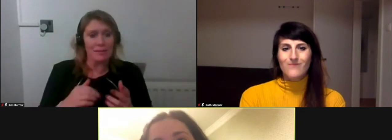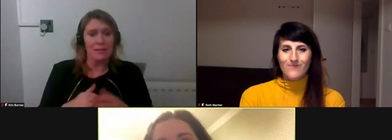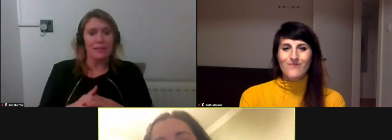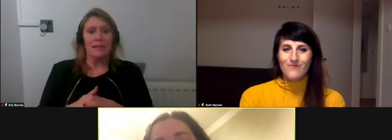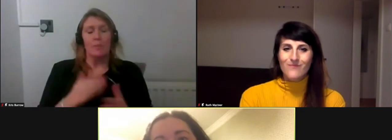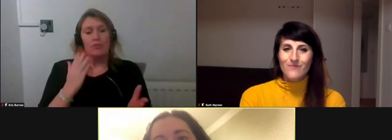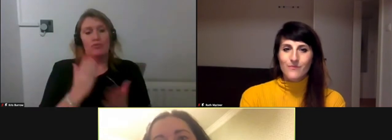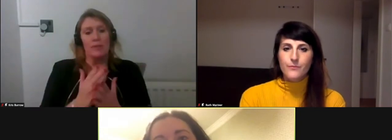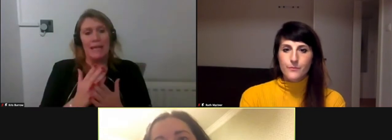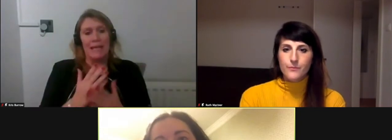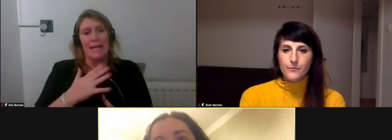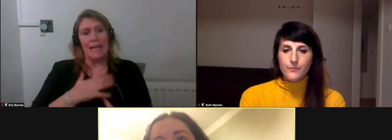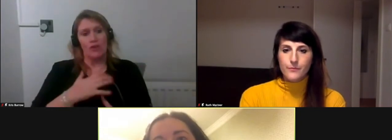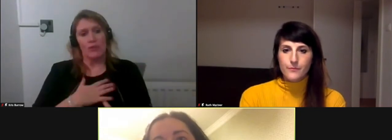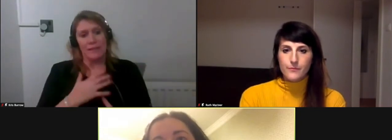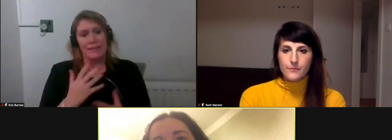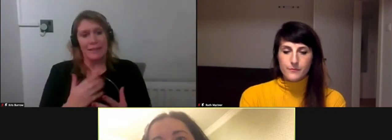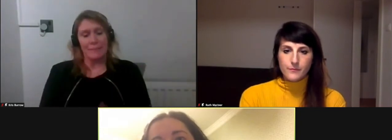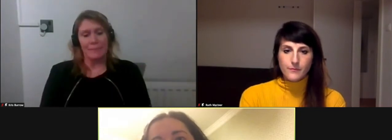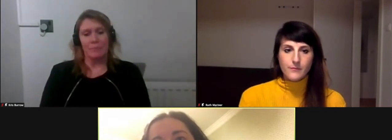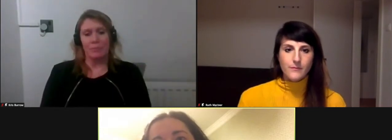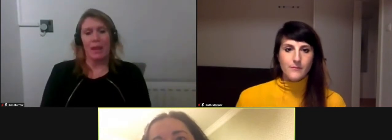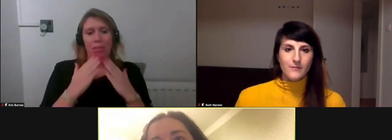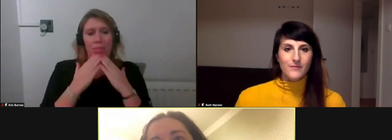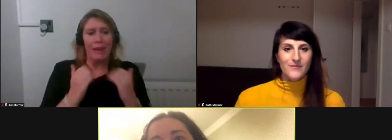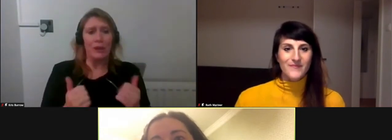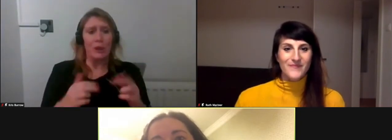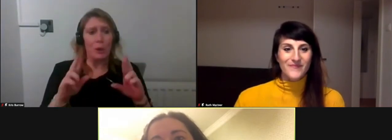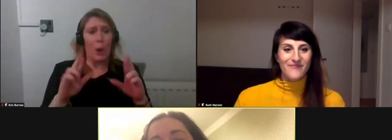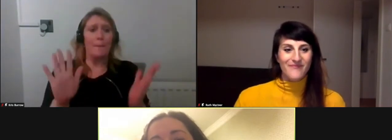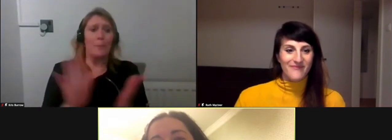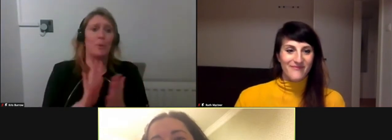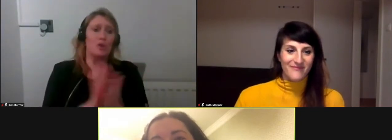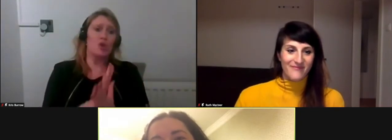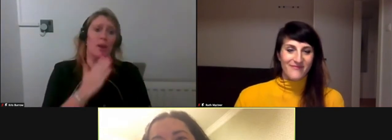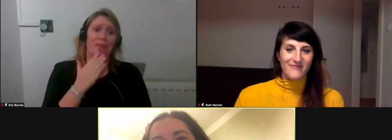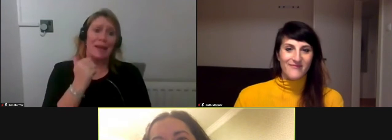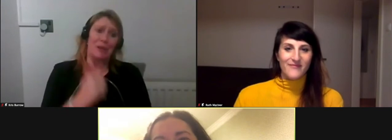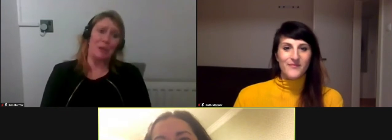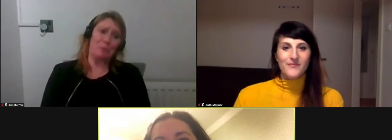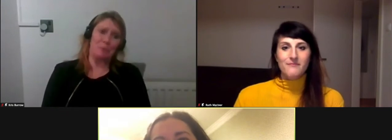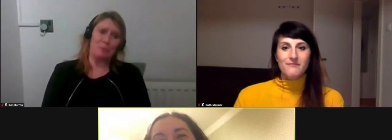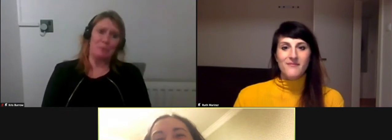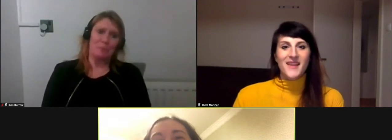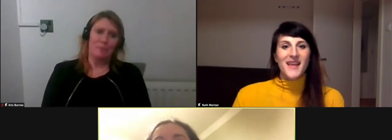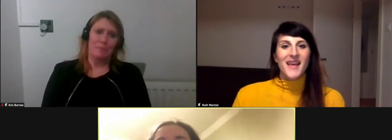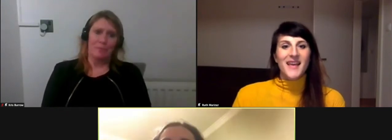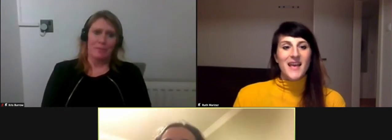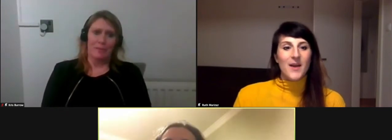developing the piece further. So thank you, and I hope you will enjoy experiencing it.